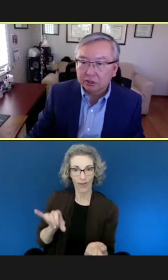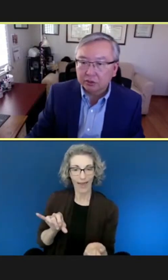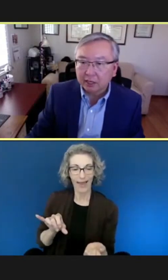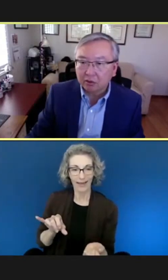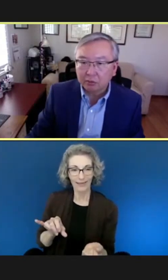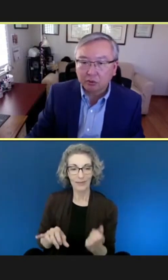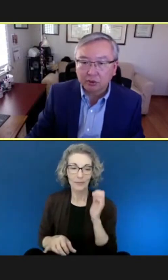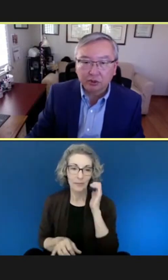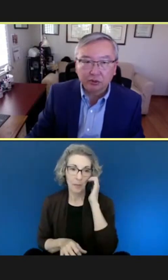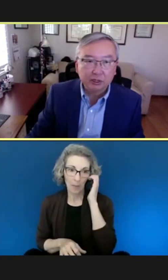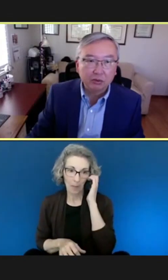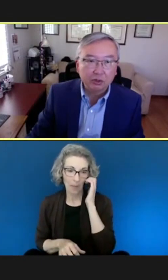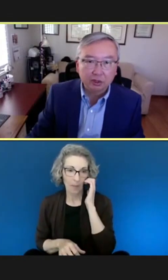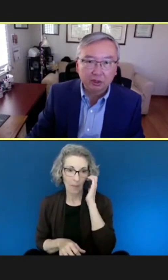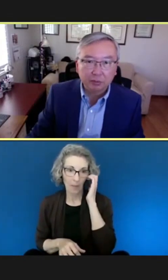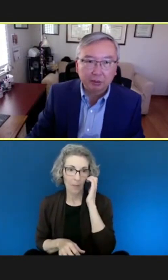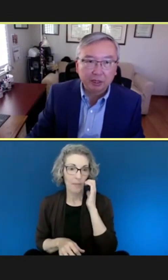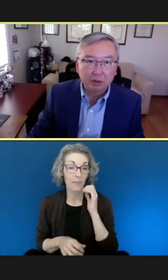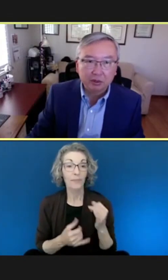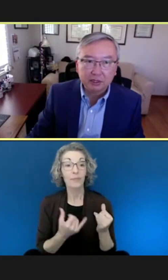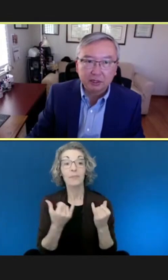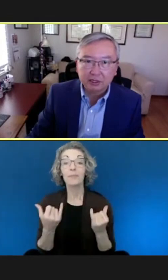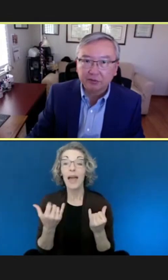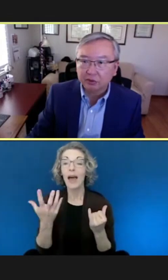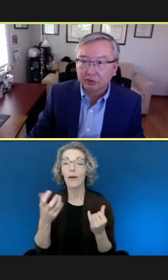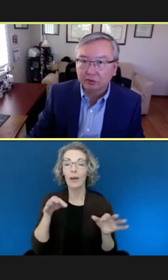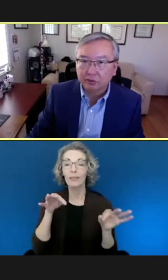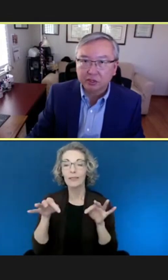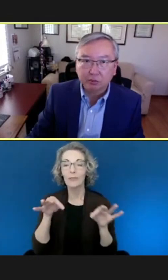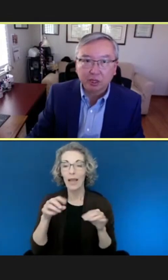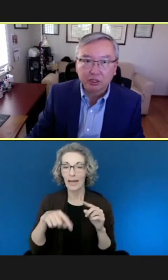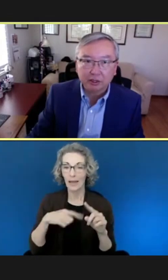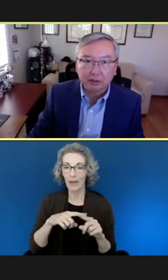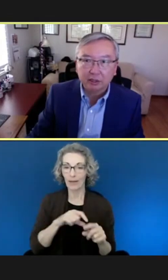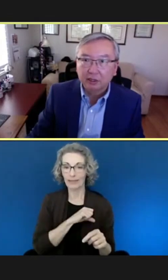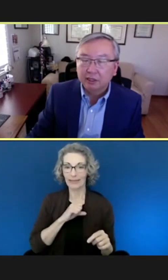So now I'm going to tell you a little bit about the Stanford Neurodiversity project.